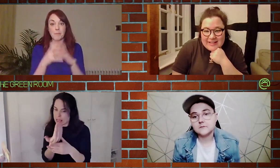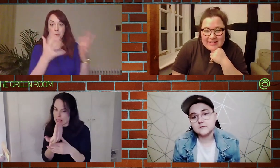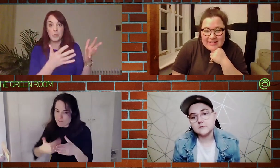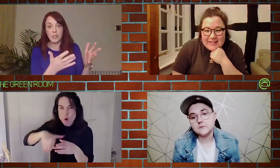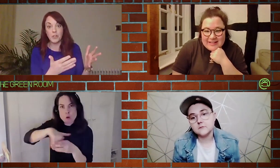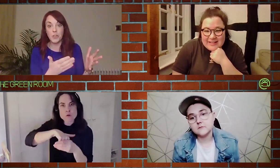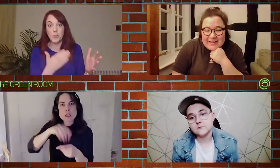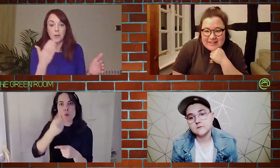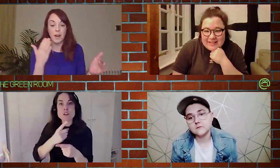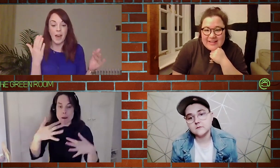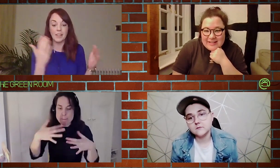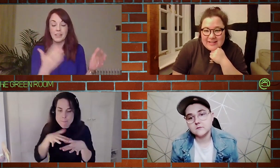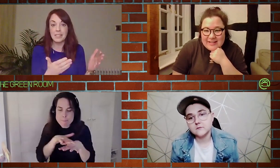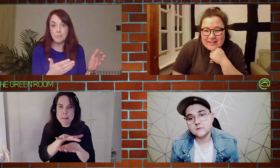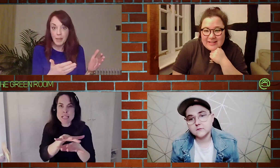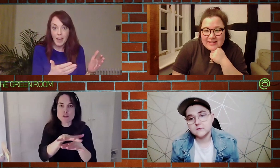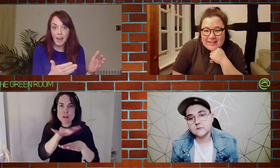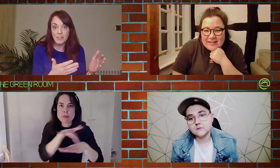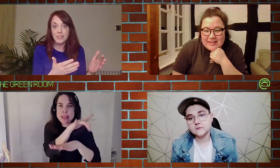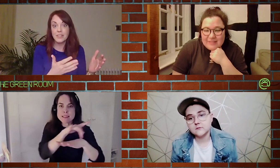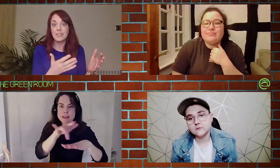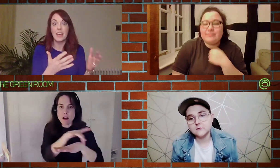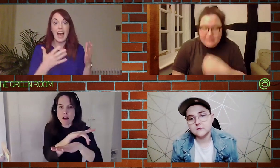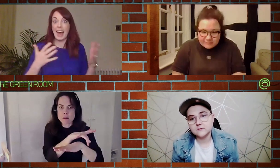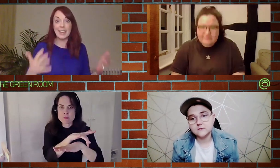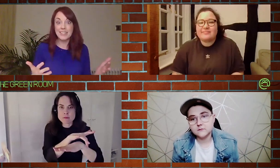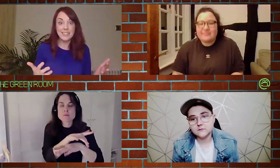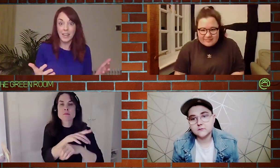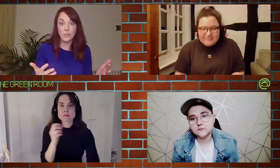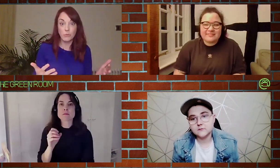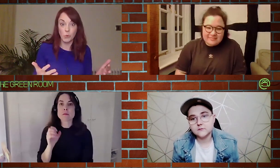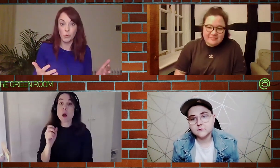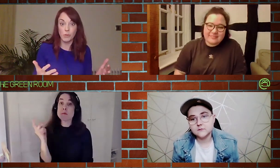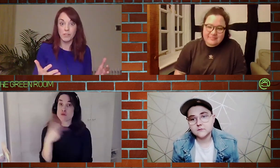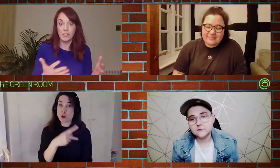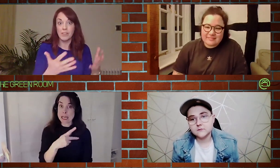Brooklyn you were at Leeds Playhouse as the title role.